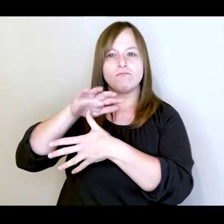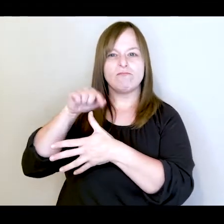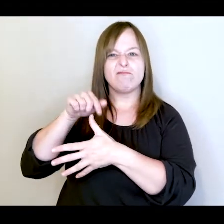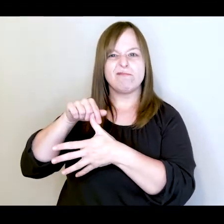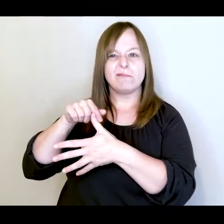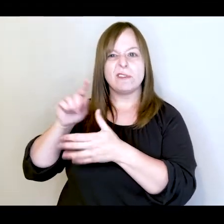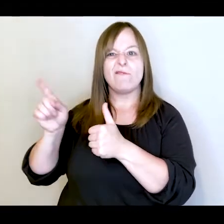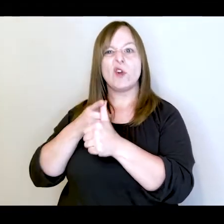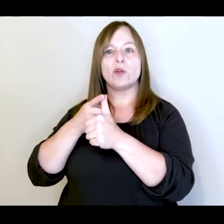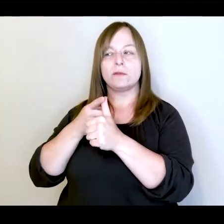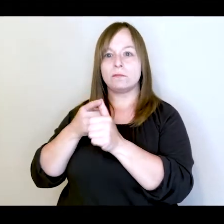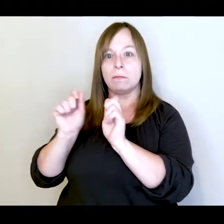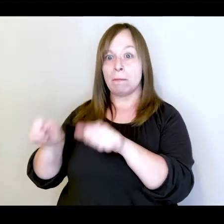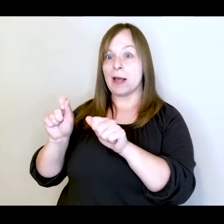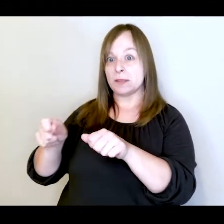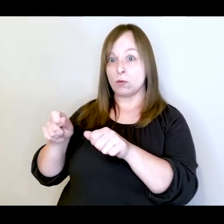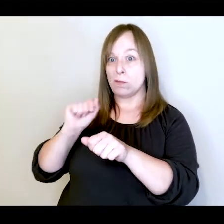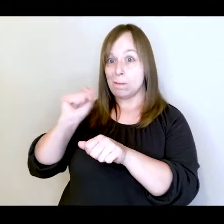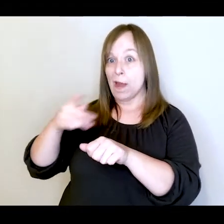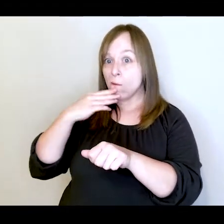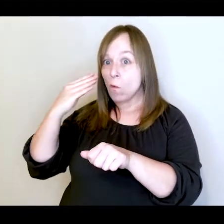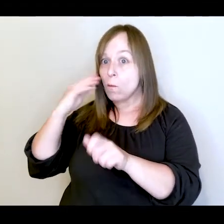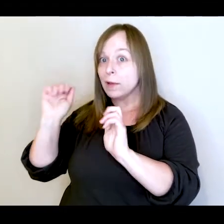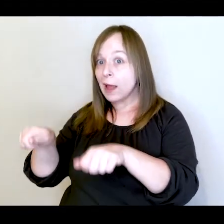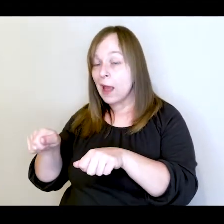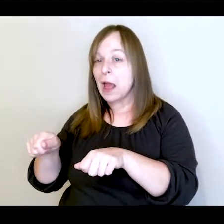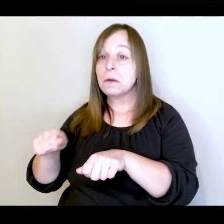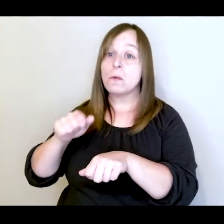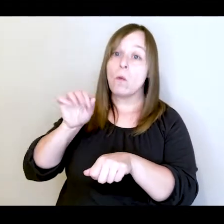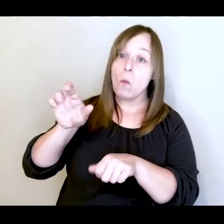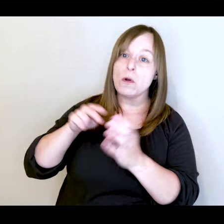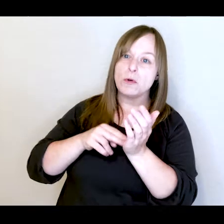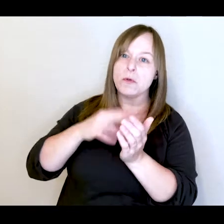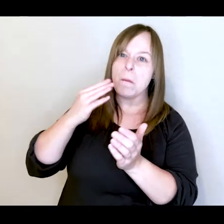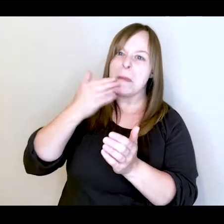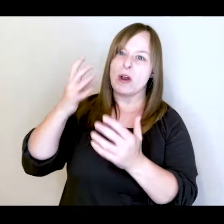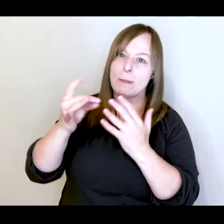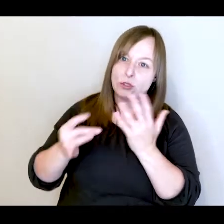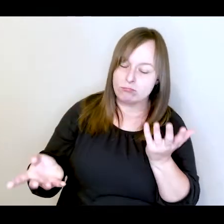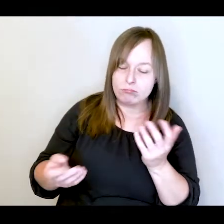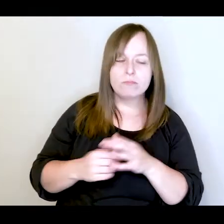be explored to determine whether a nursing home is really the right spot for you